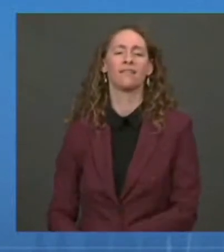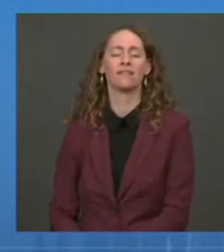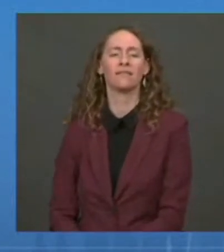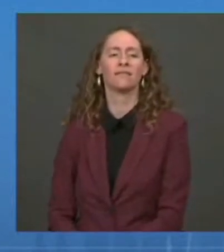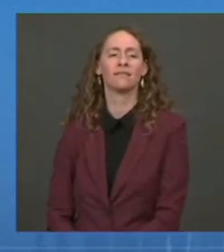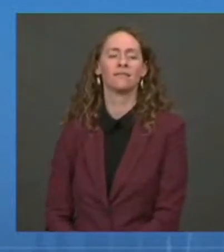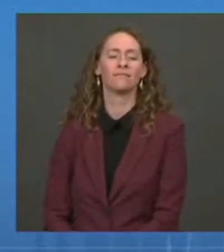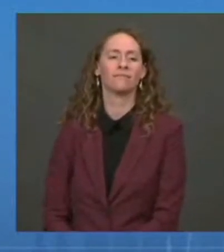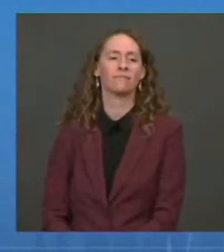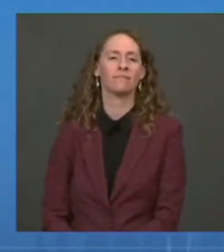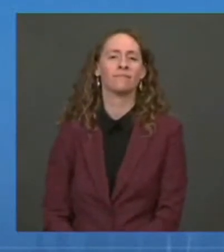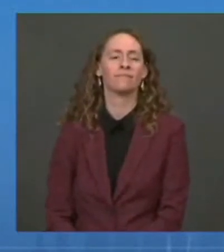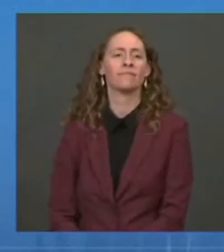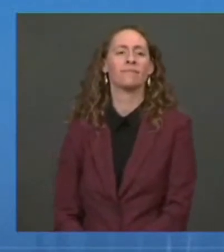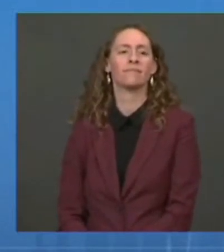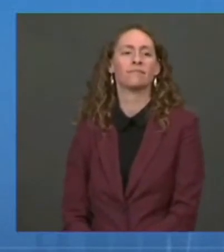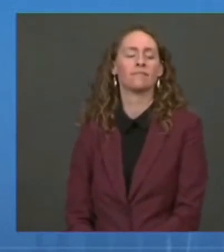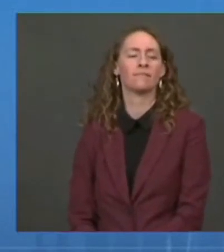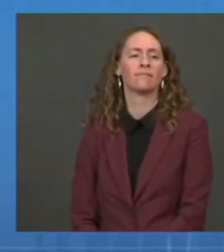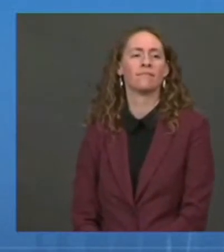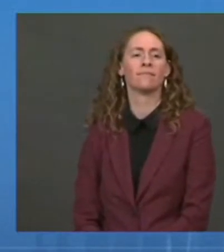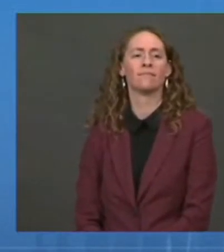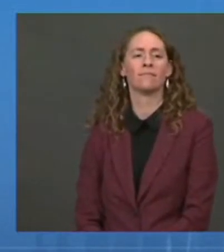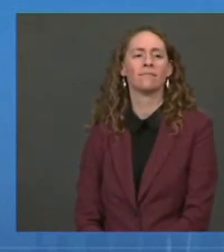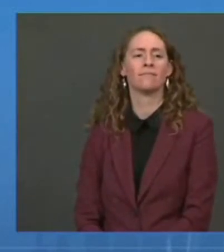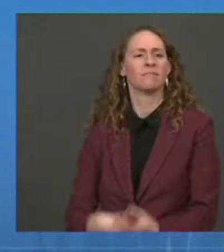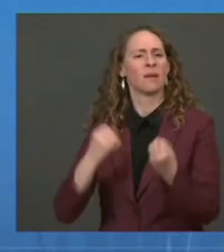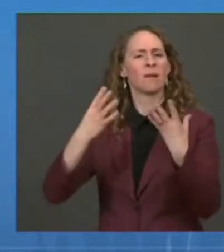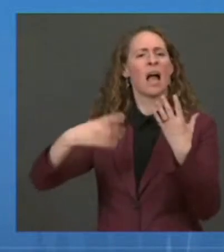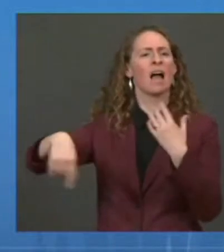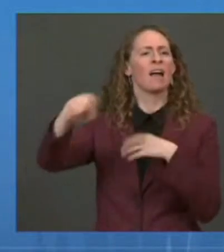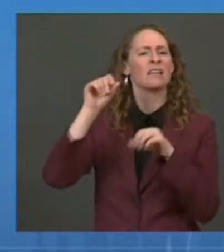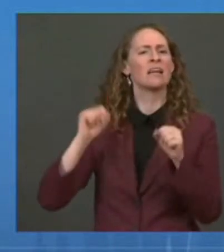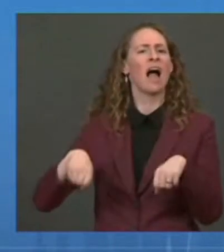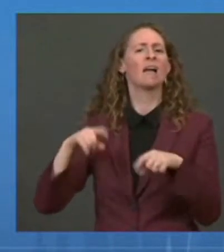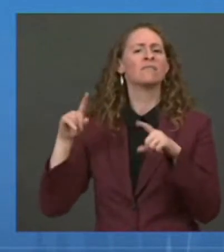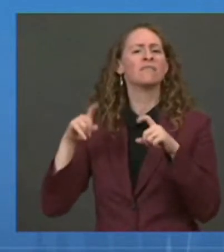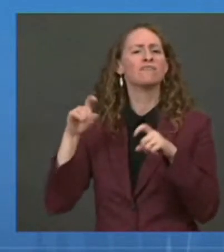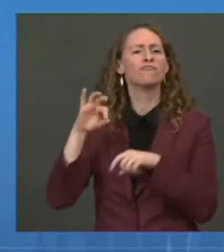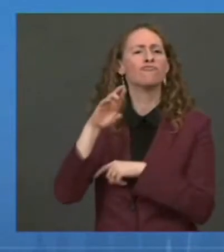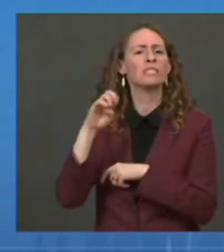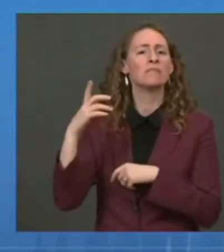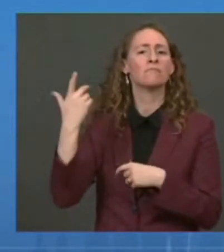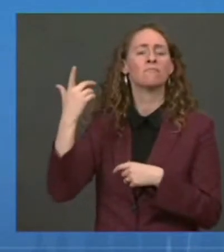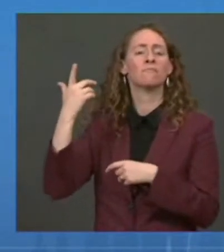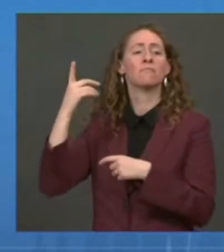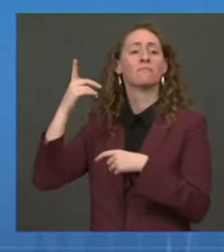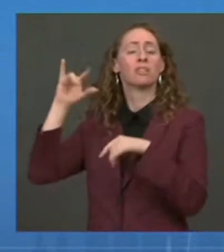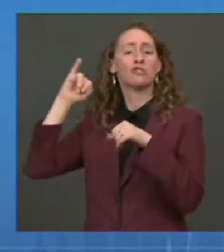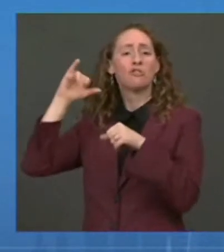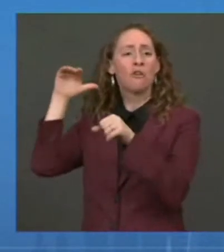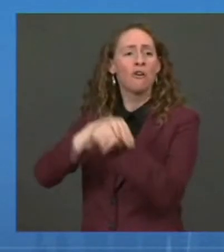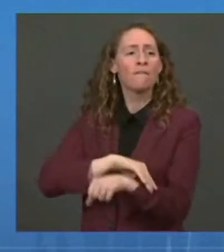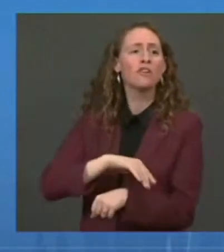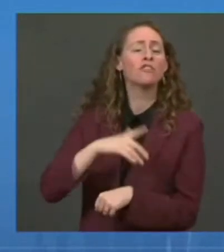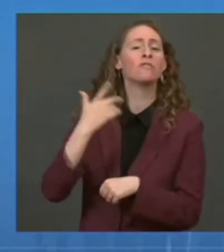IS HUNDREDS OF MILLIONS OF AMERICANS HAVE ACCESS TO FREE TESTS THROUGH THEIR INSURANCE,